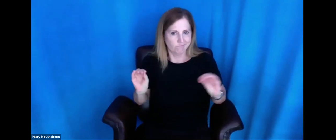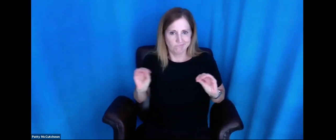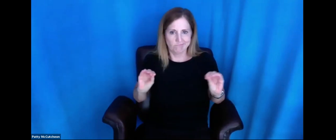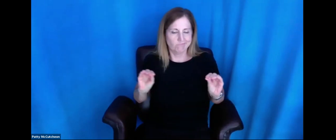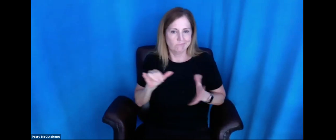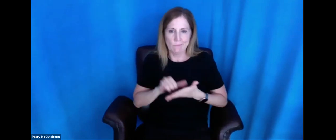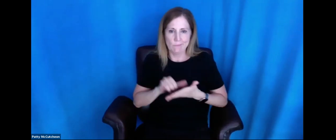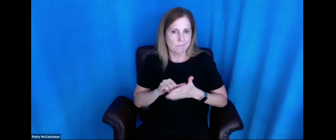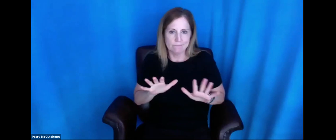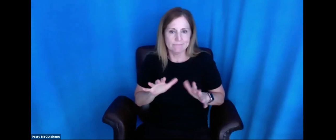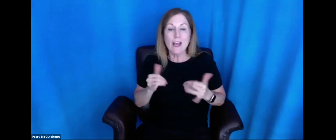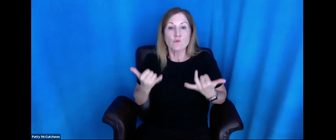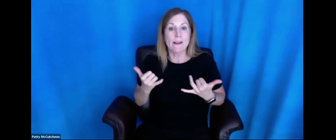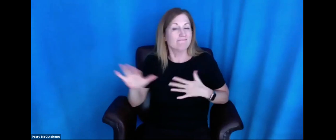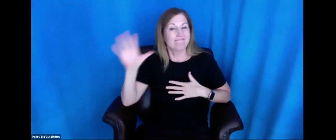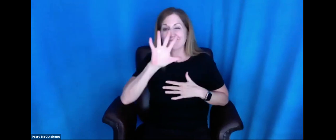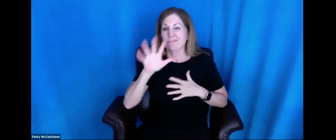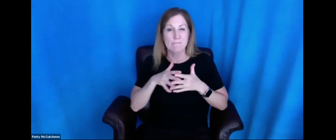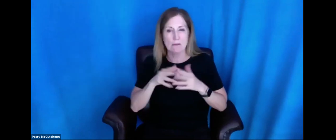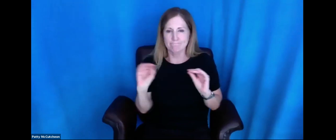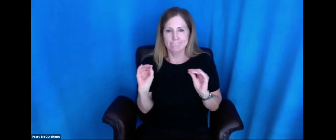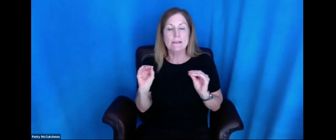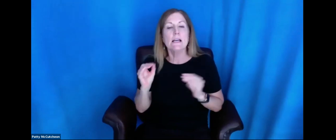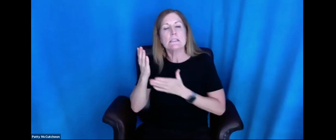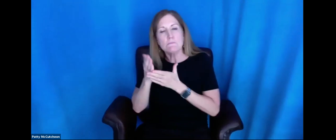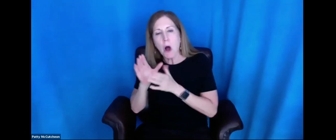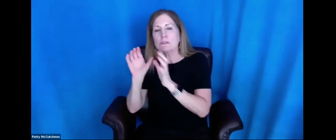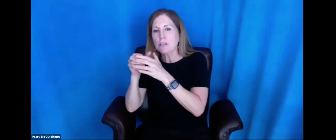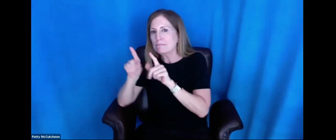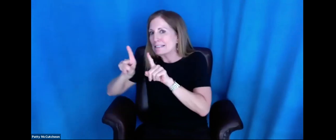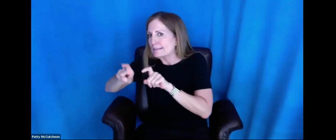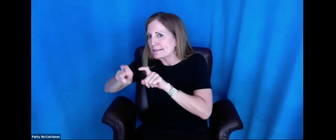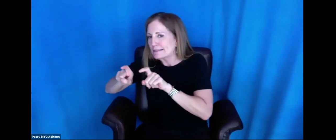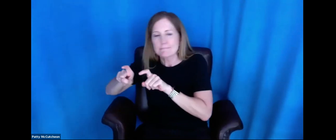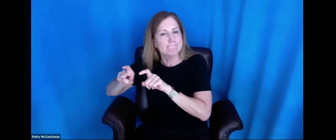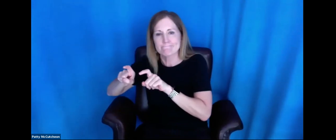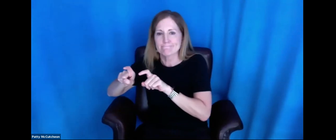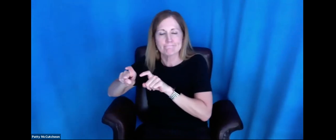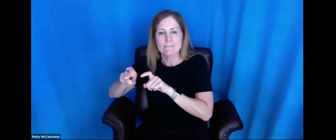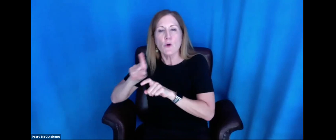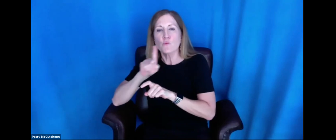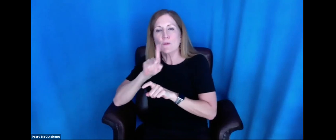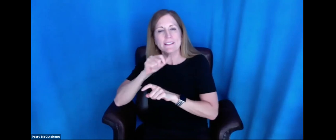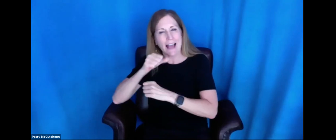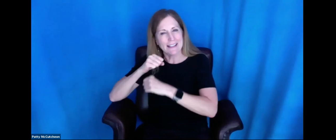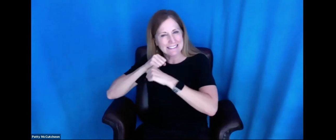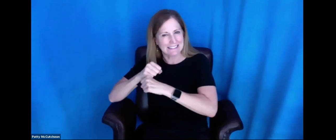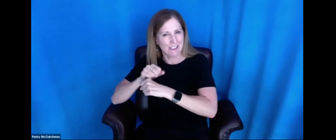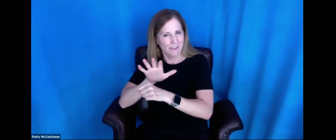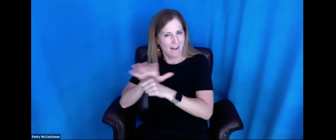There have been a couple of small experiments, but really, it's not done because it really just is not secure yet. Now, it may be someday.